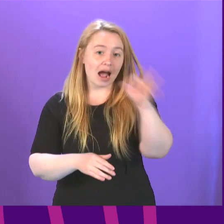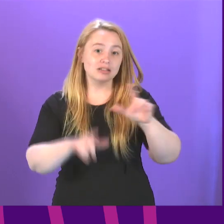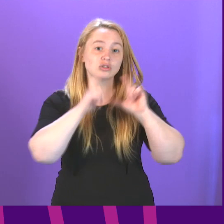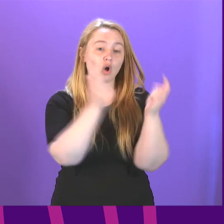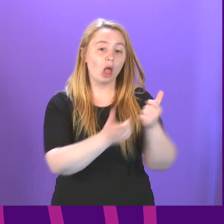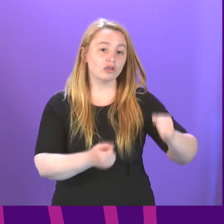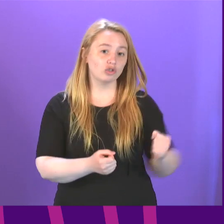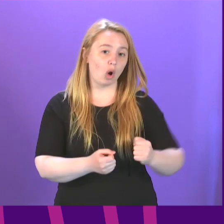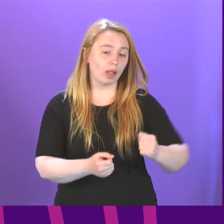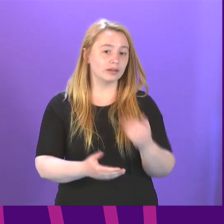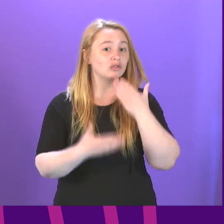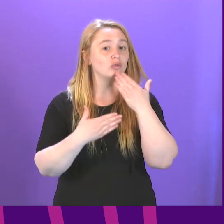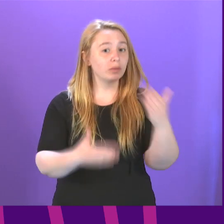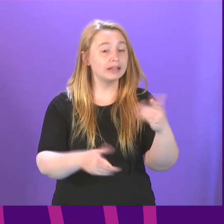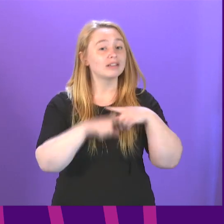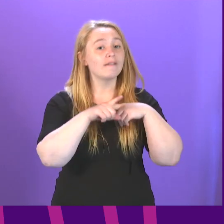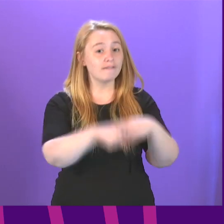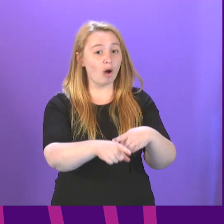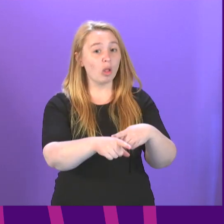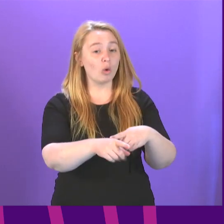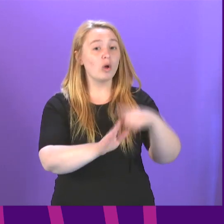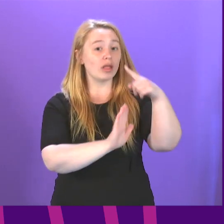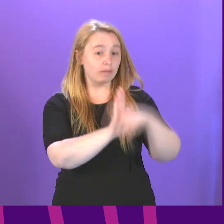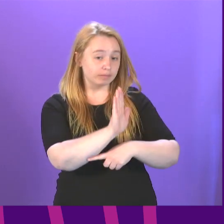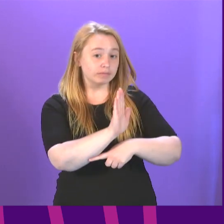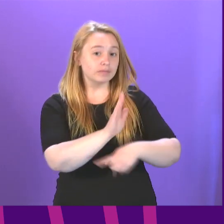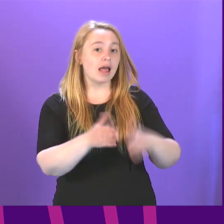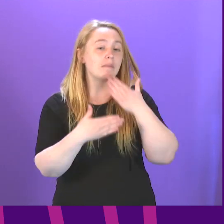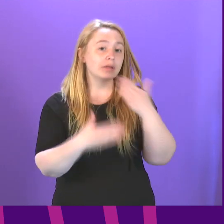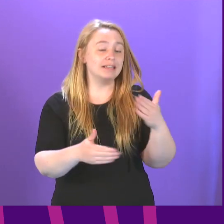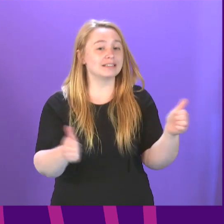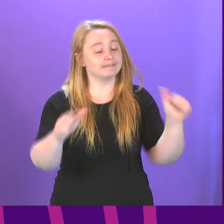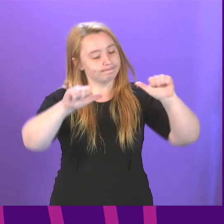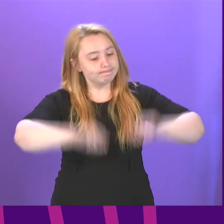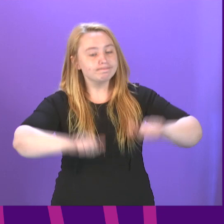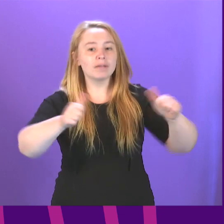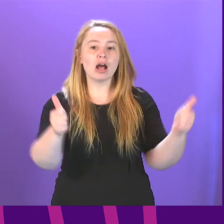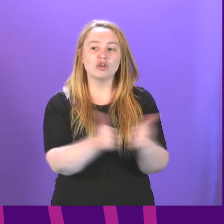stand by its words, ratify the agreement that it made and stop the need for strike action?